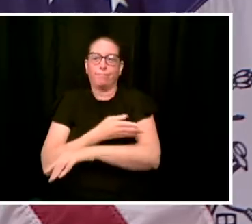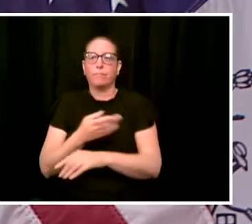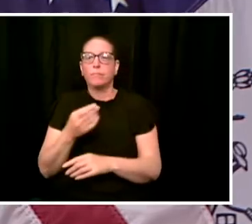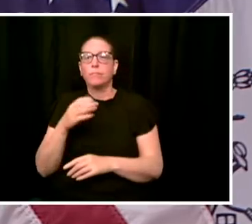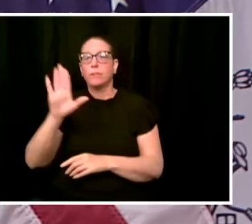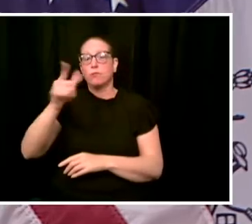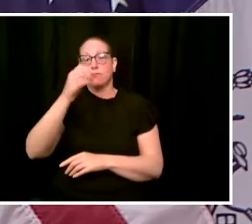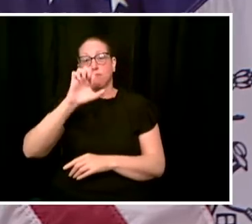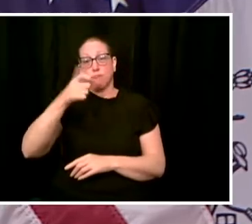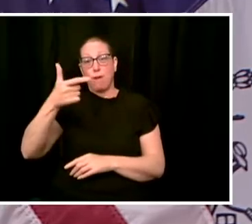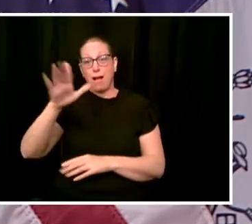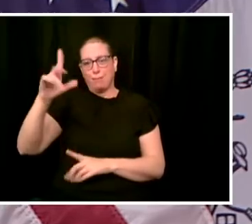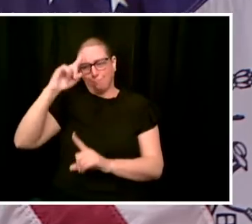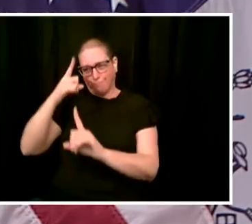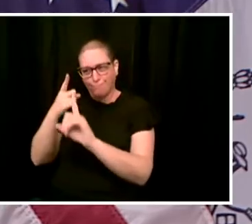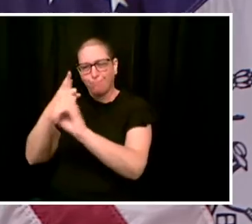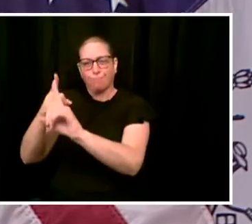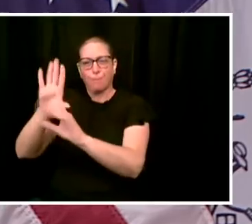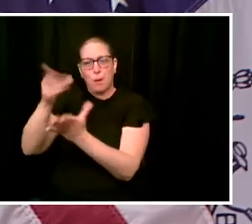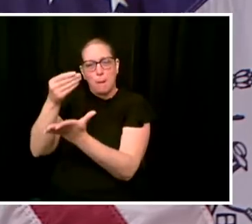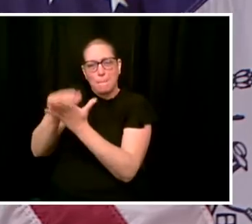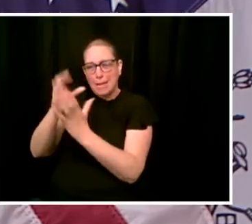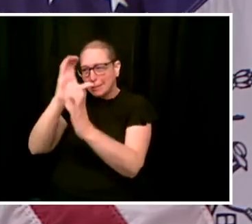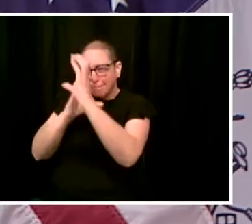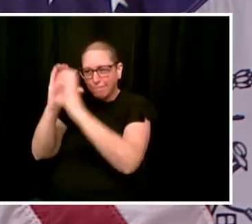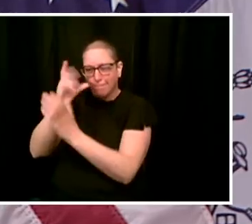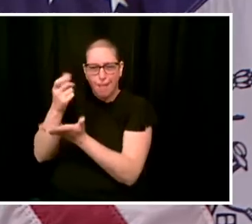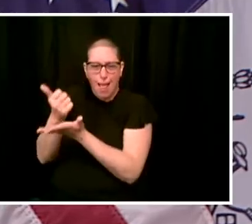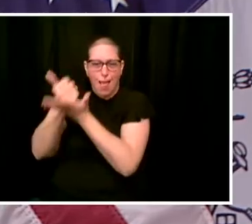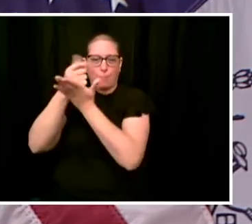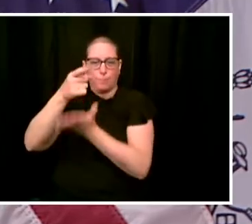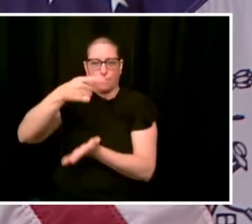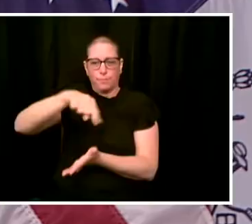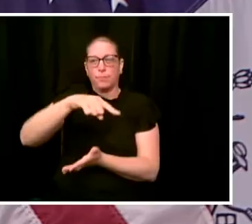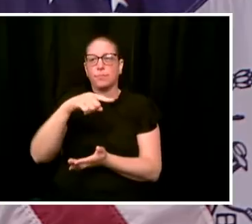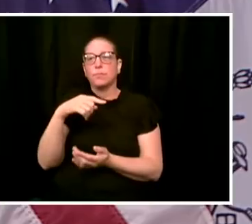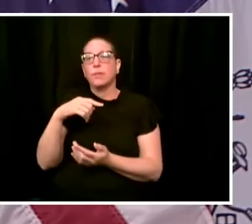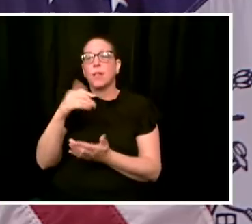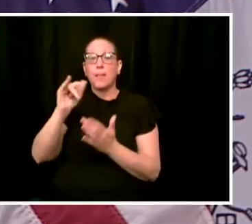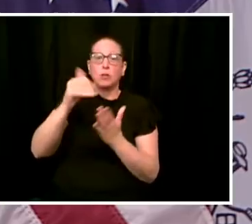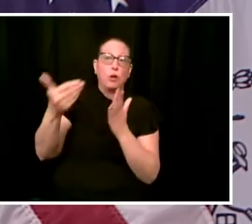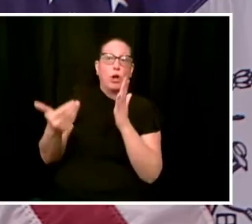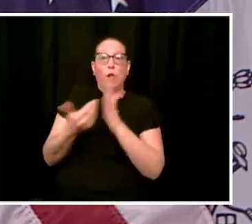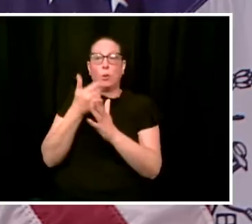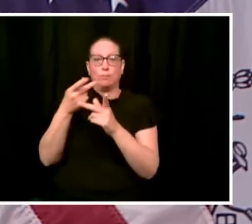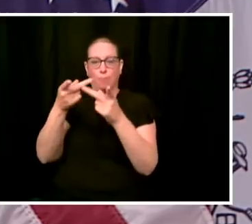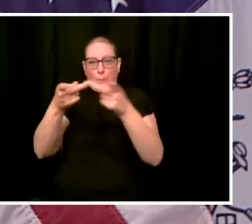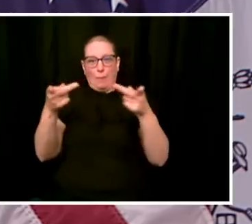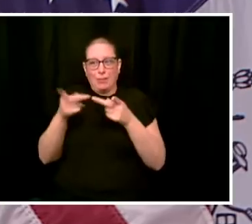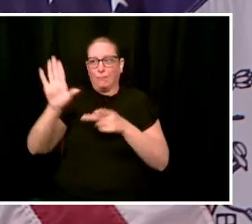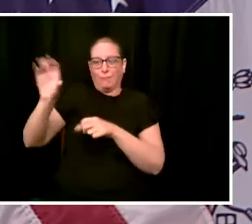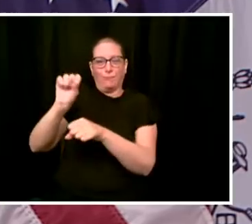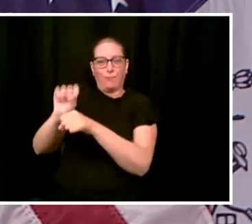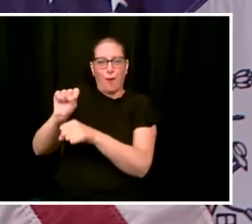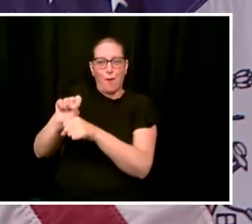THEY ARE PATRONIZING SMALLER BUSINESSES. AND ATTH IS SOMETHING WE